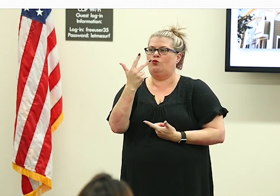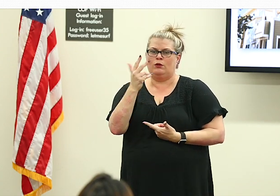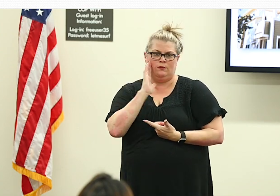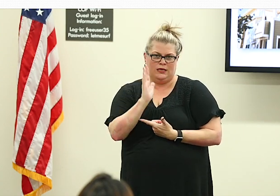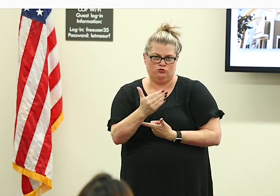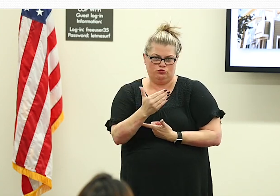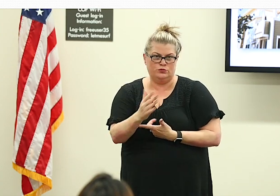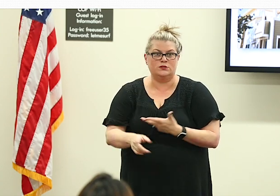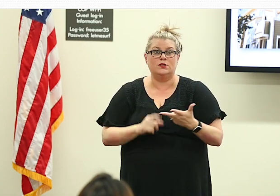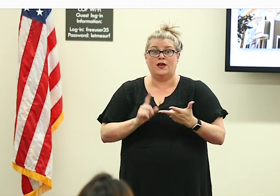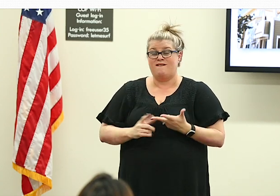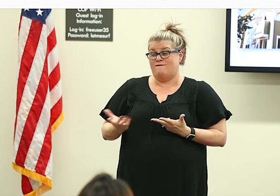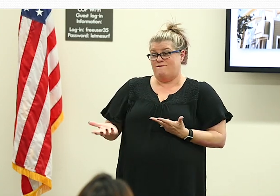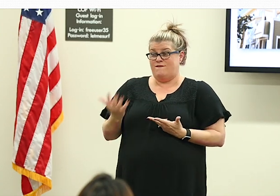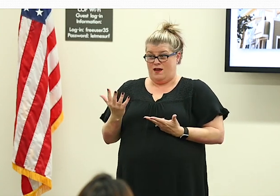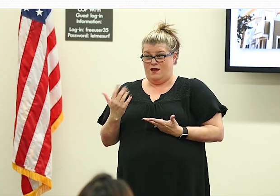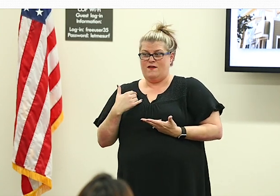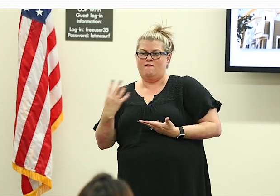And five units that are four-bedroom.